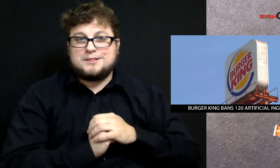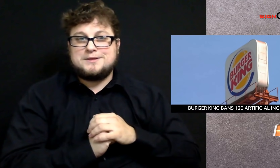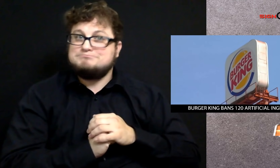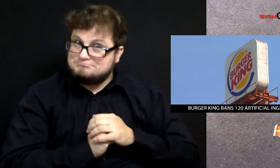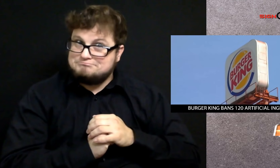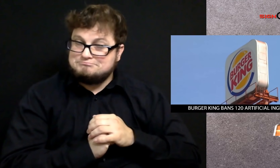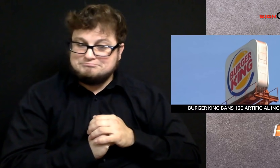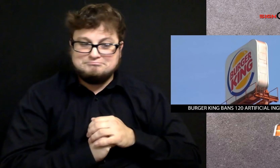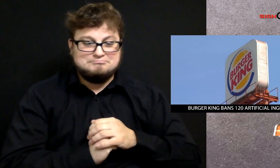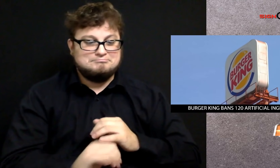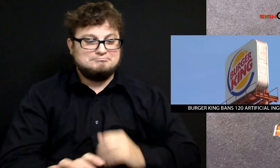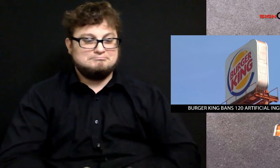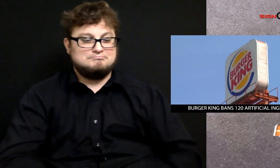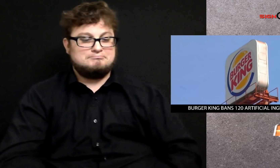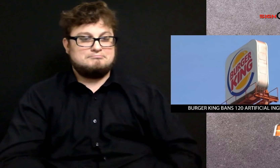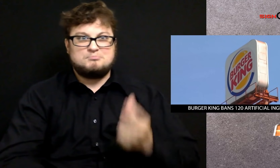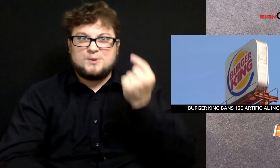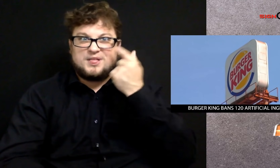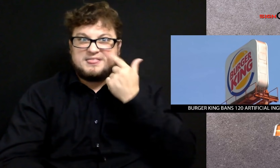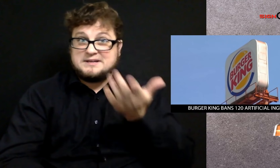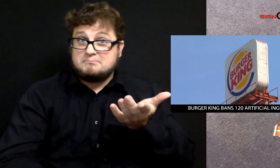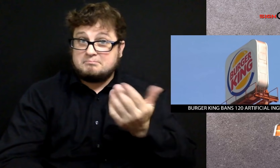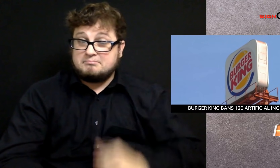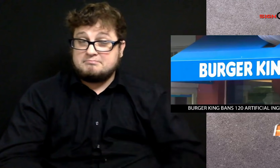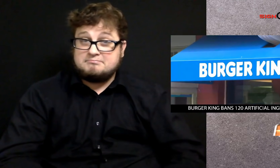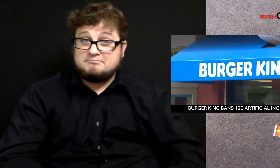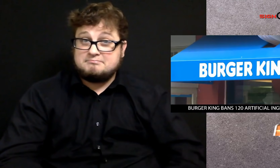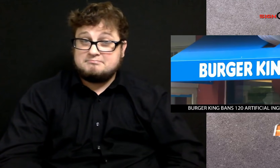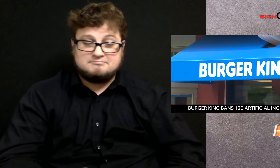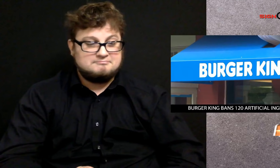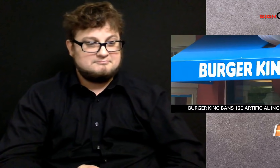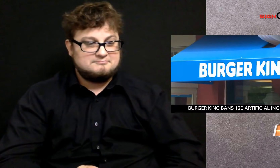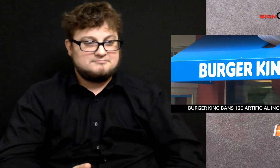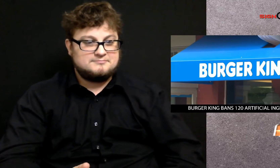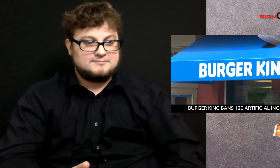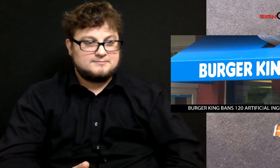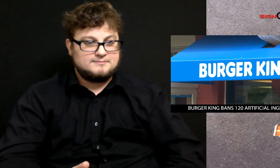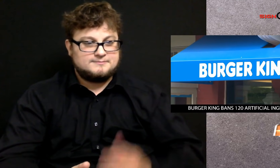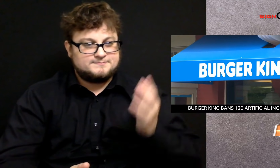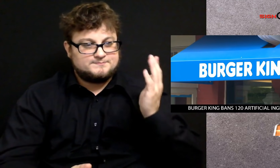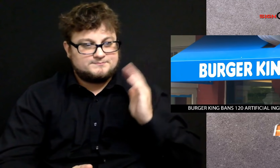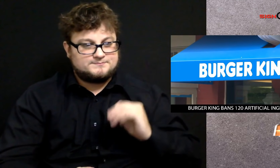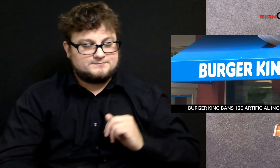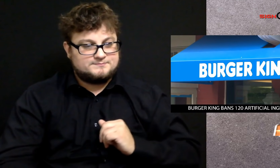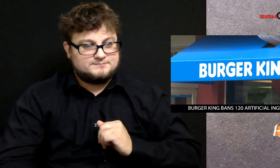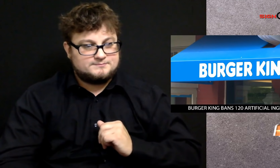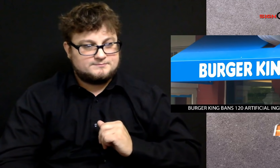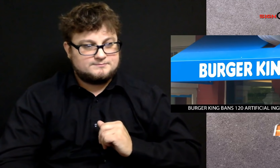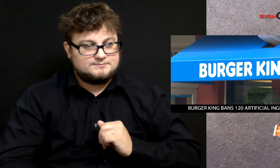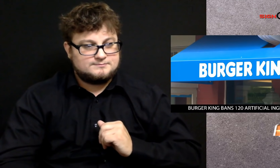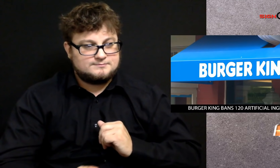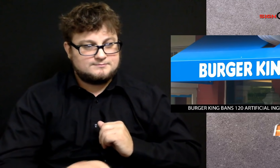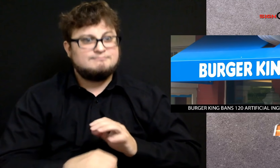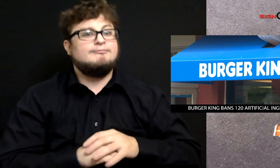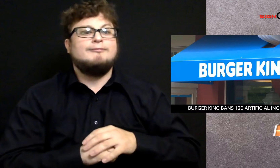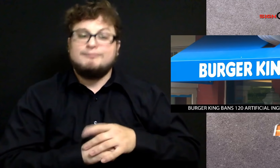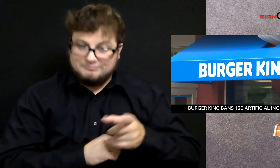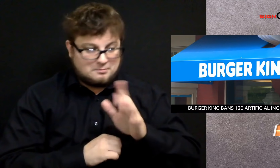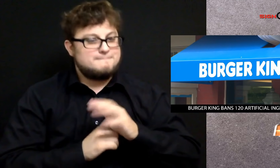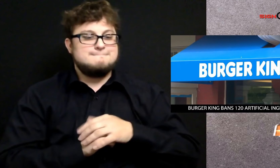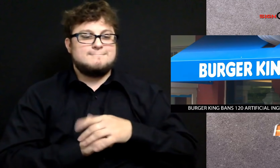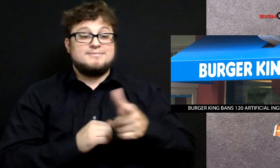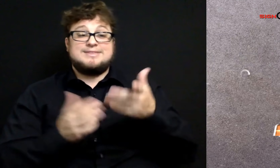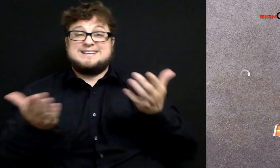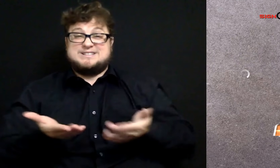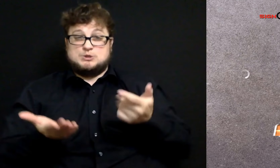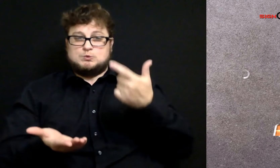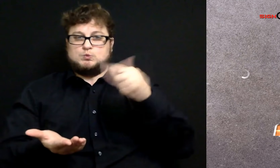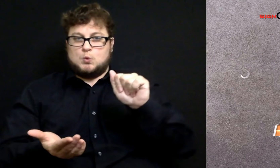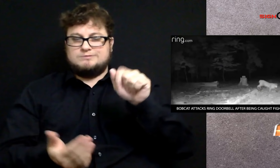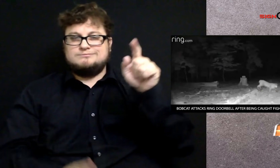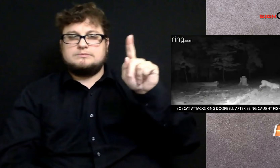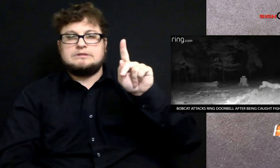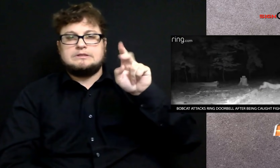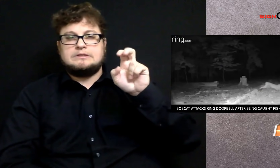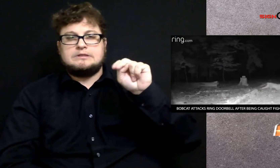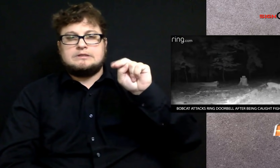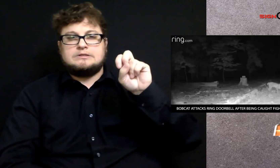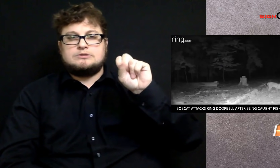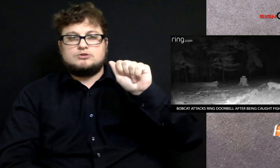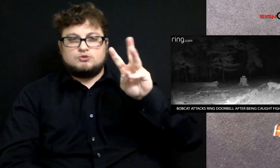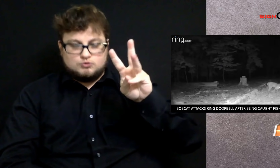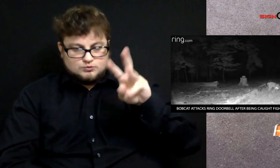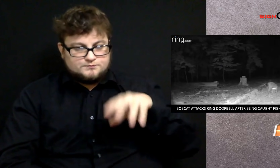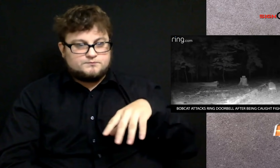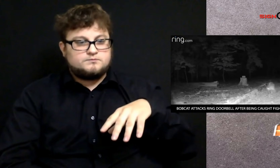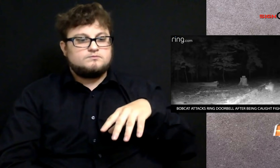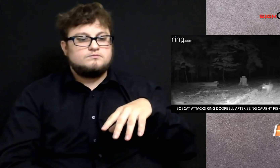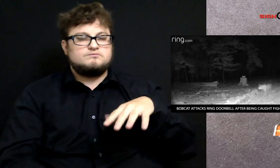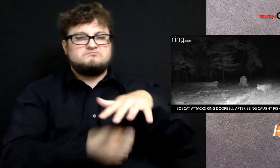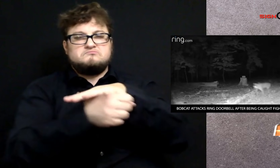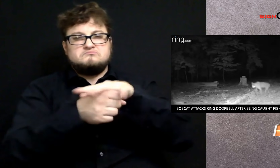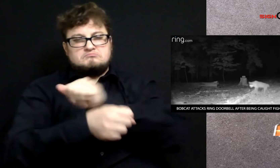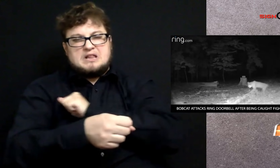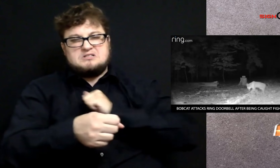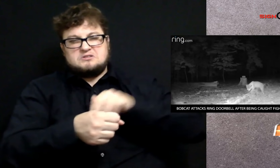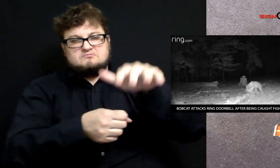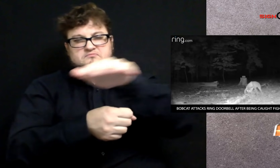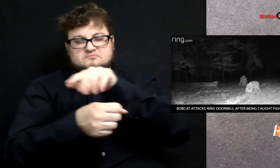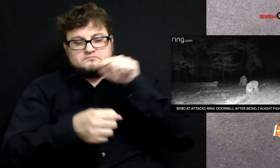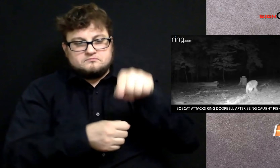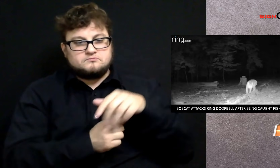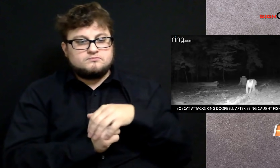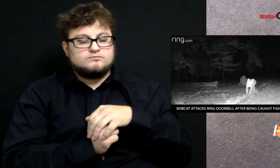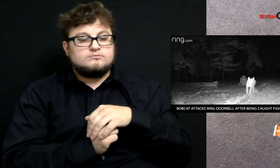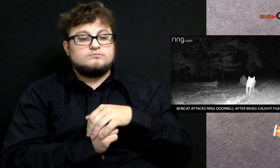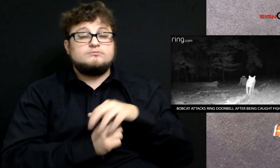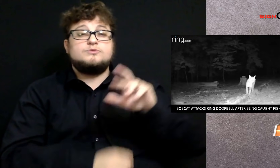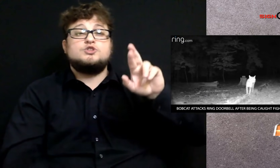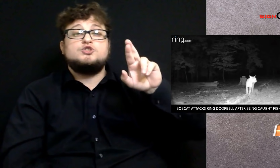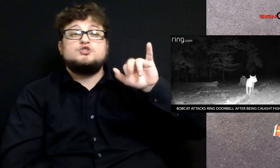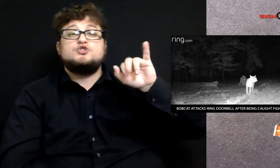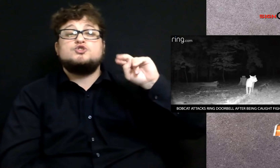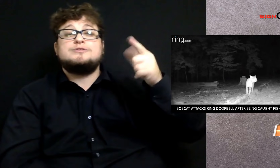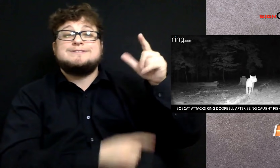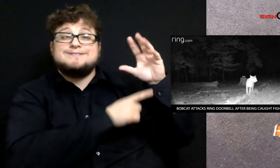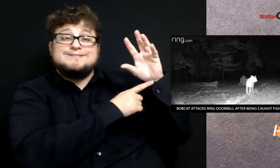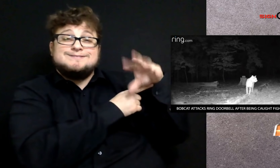will be used for the Cornell Haynes Junior meal what you think